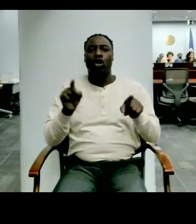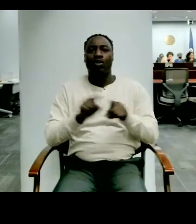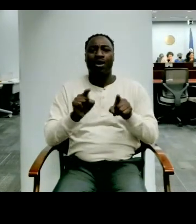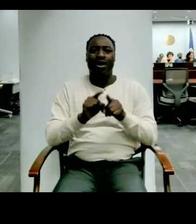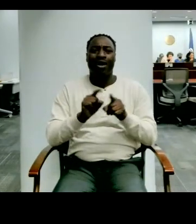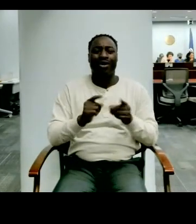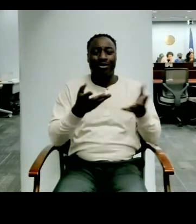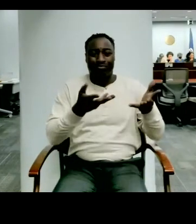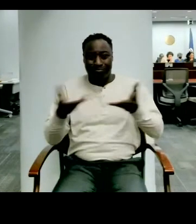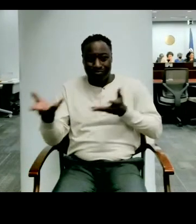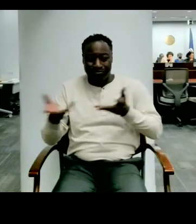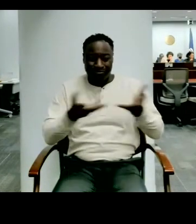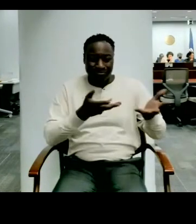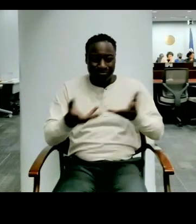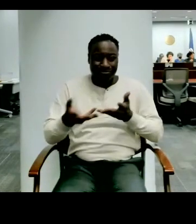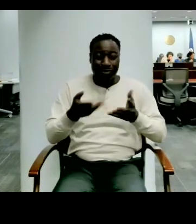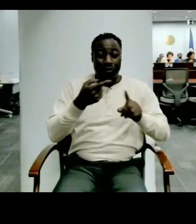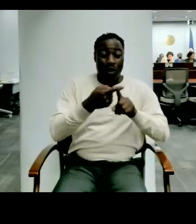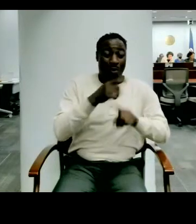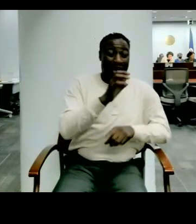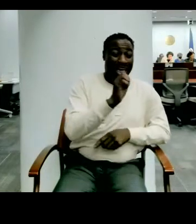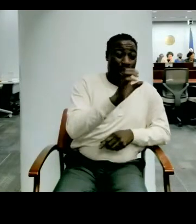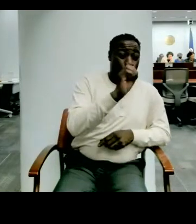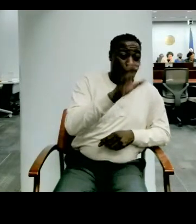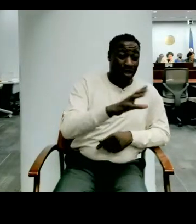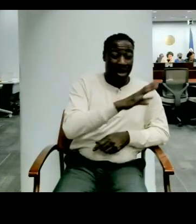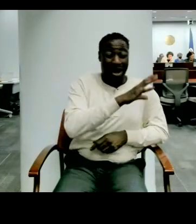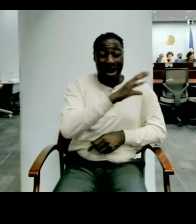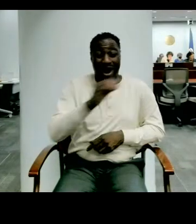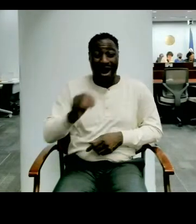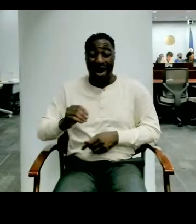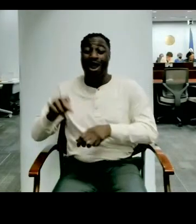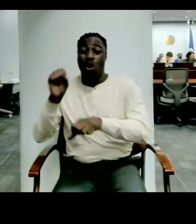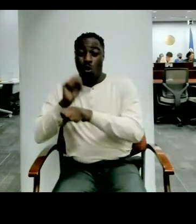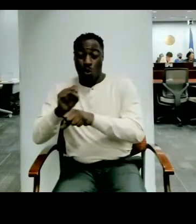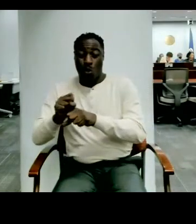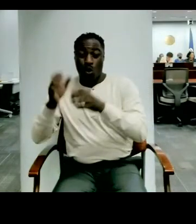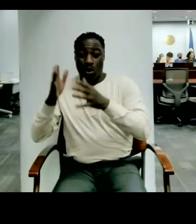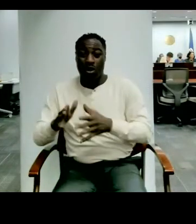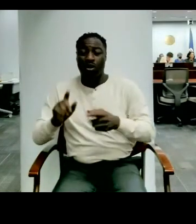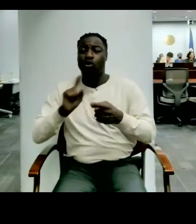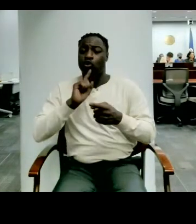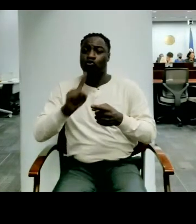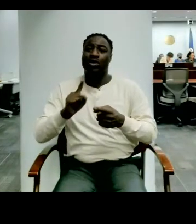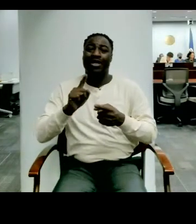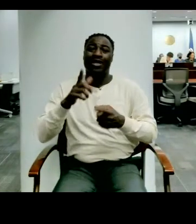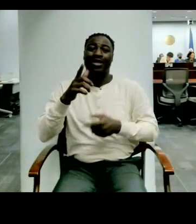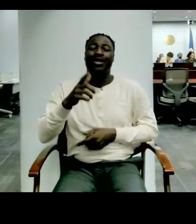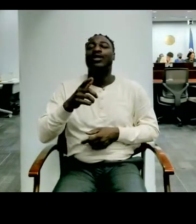the EEOC so we can achieve our common goal of eliminating discrimination in the workplace. Thank you.